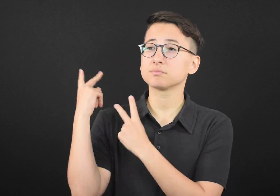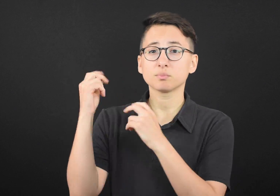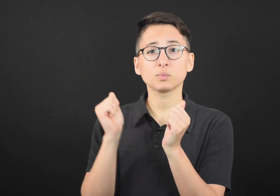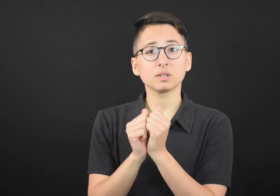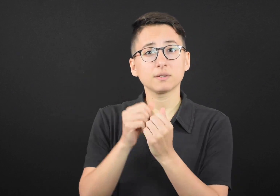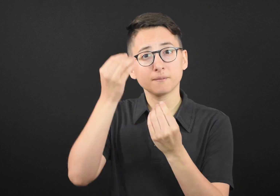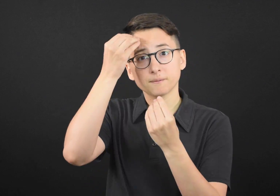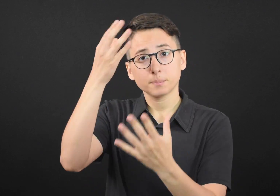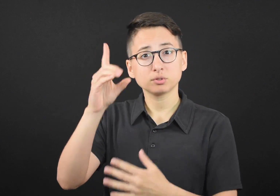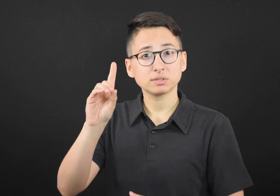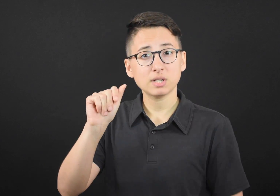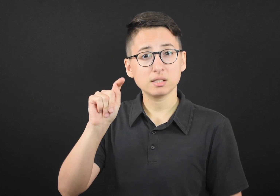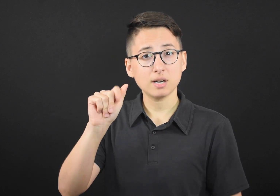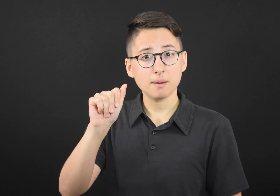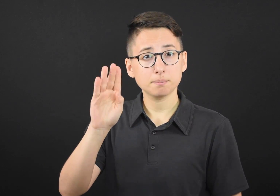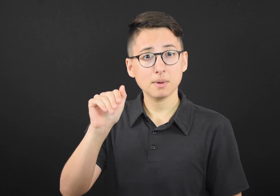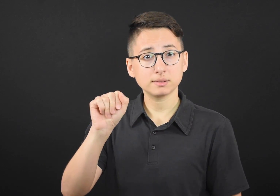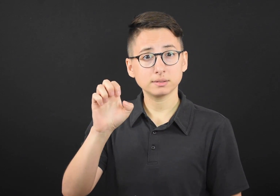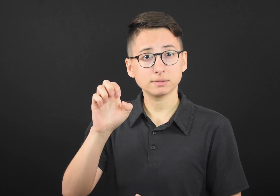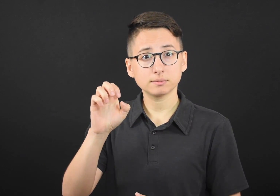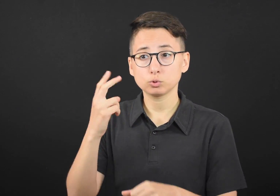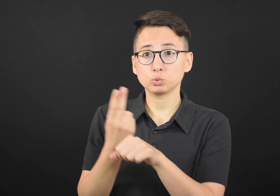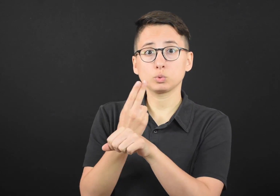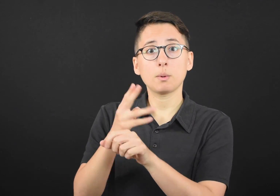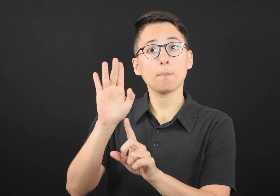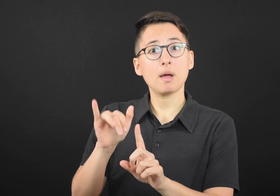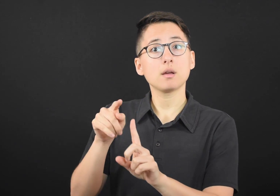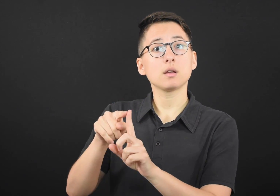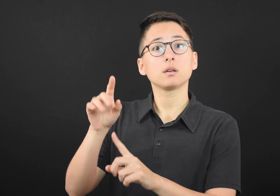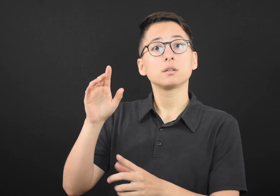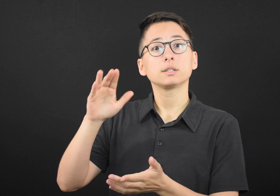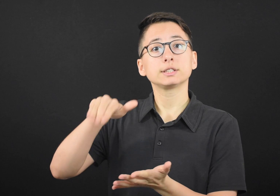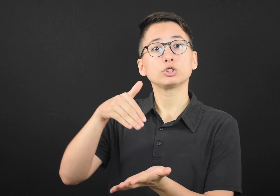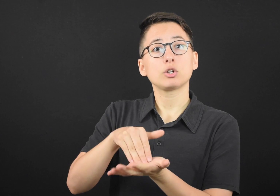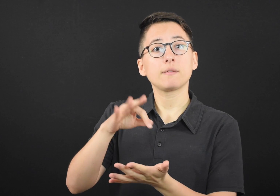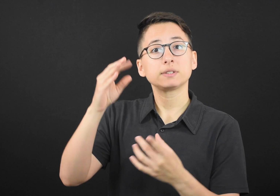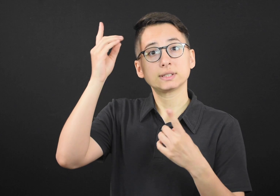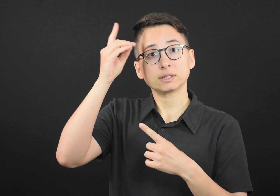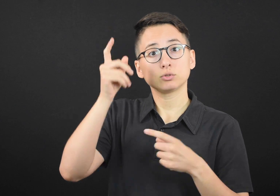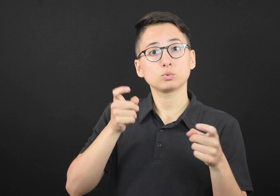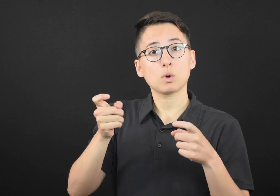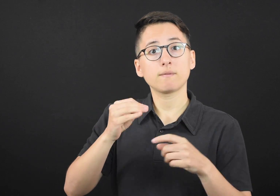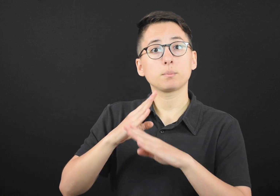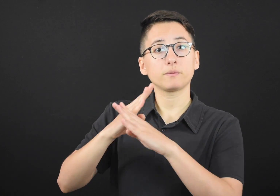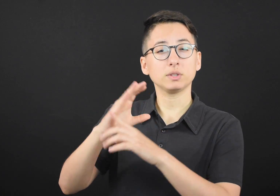the Centers for Disease Control and Prevention (CDC) and the Food and